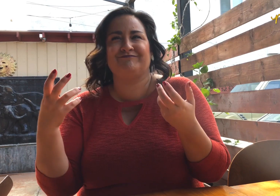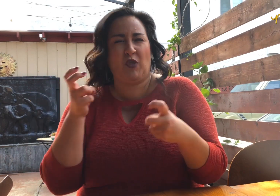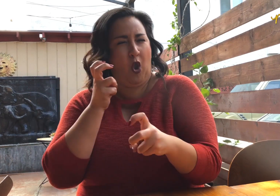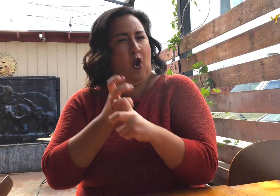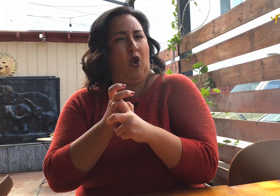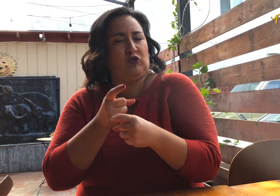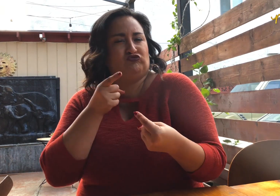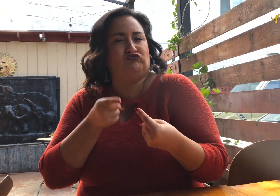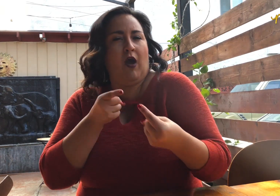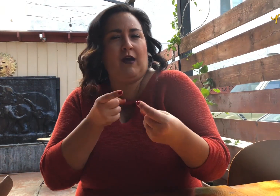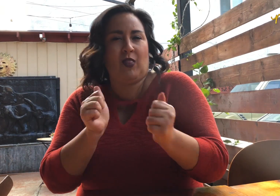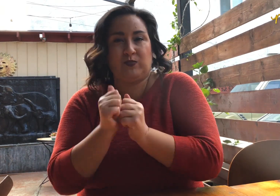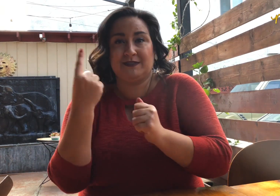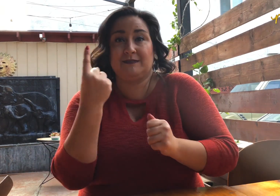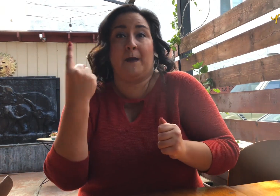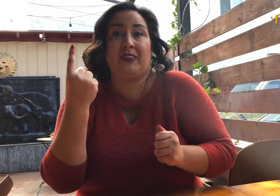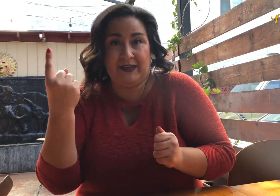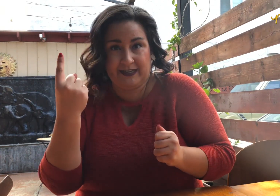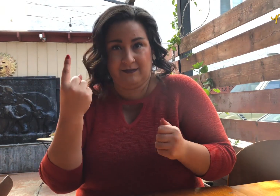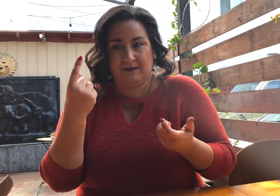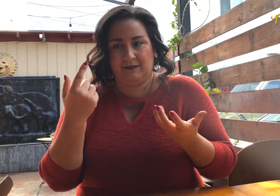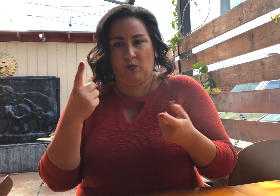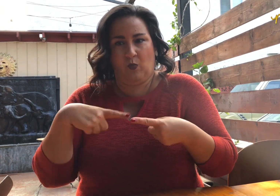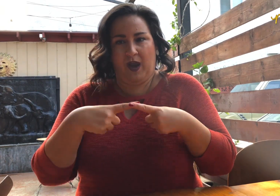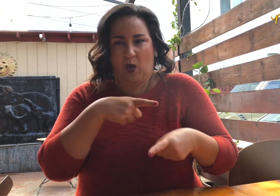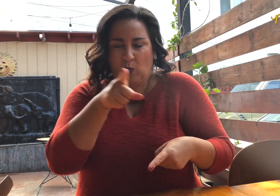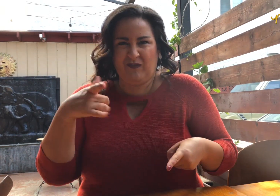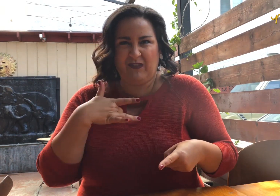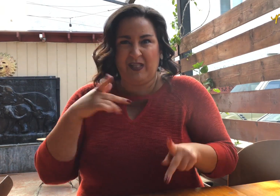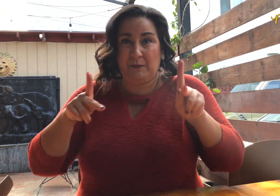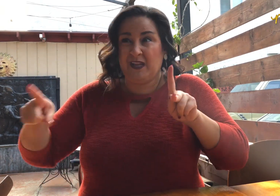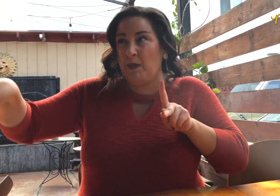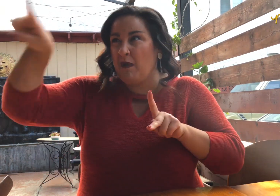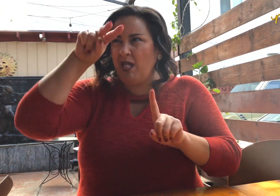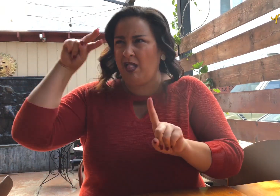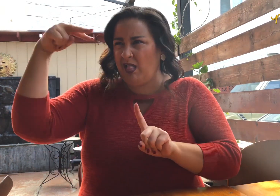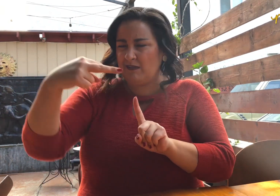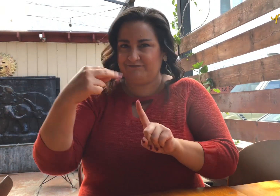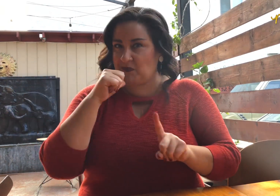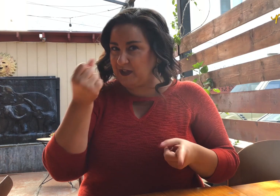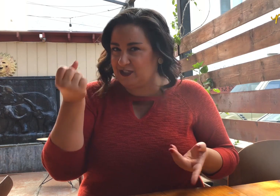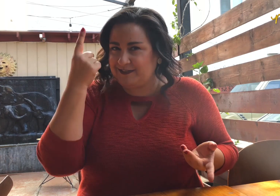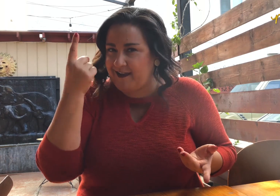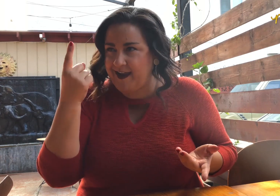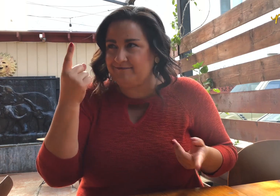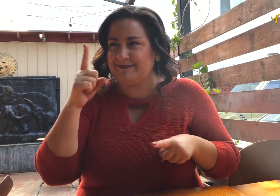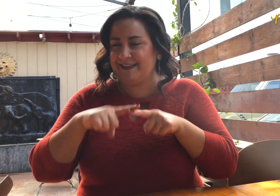It's hard to struggle with something when you don't feel like people understand.